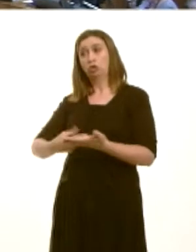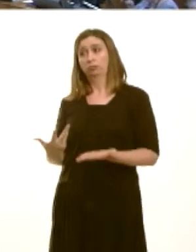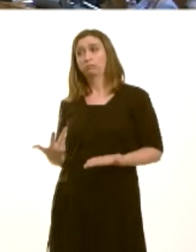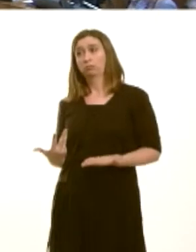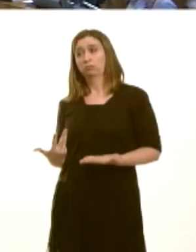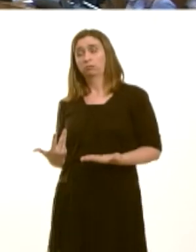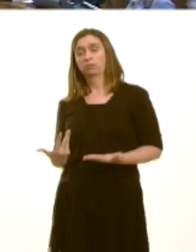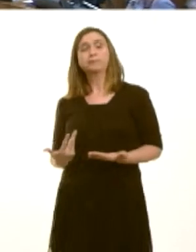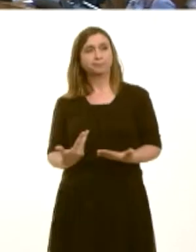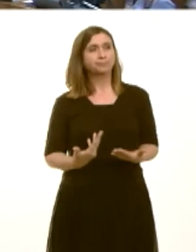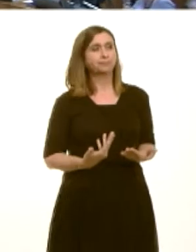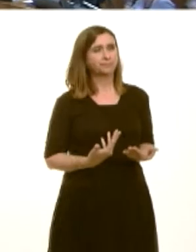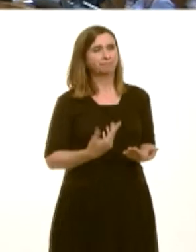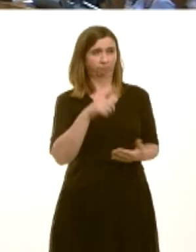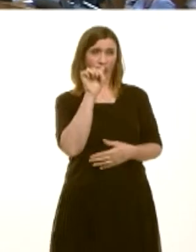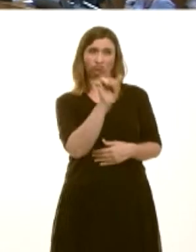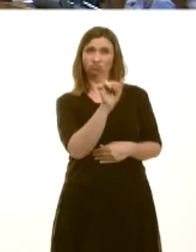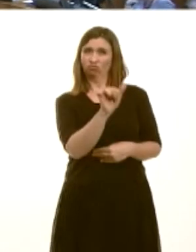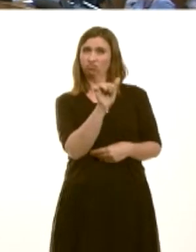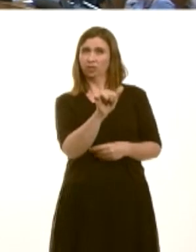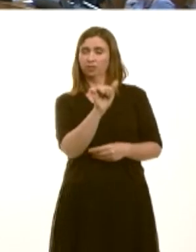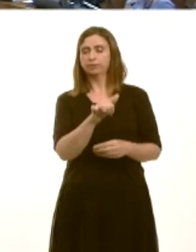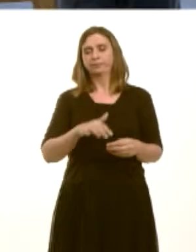will be considered, of course. The Member is right to point out the change in circumstances.